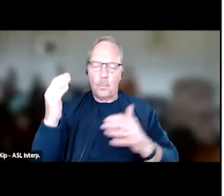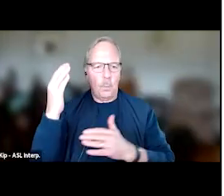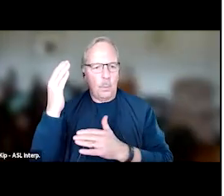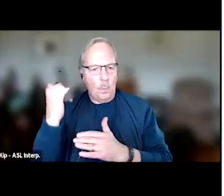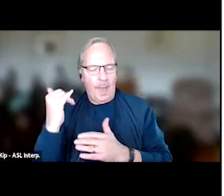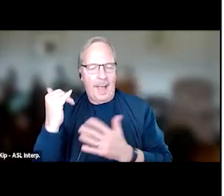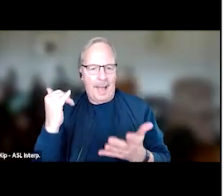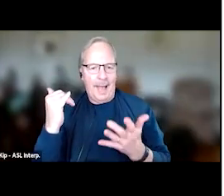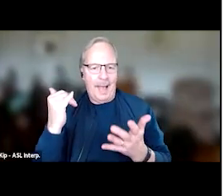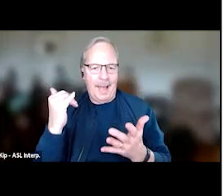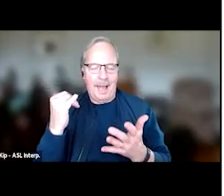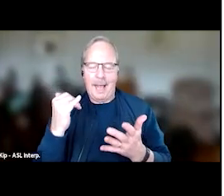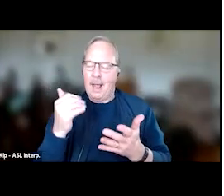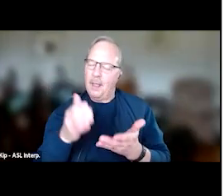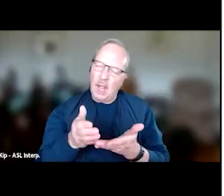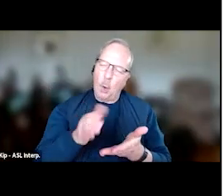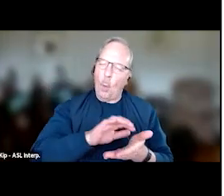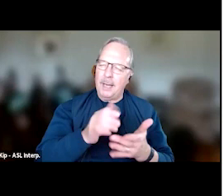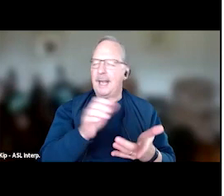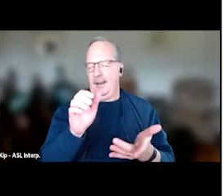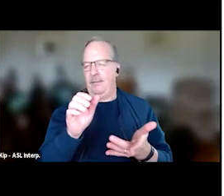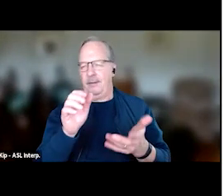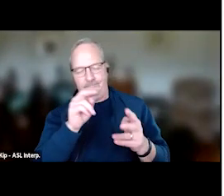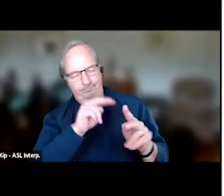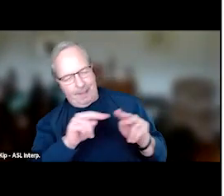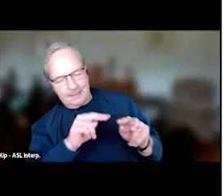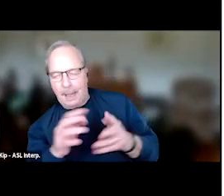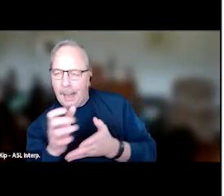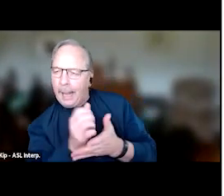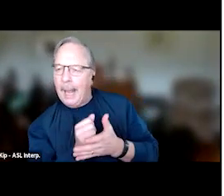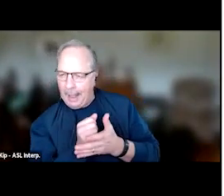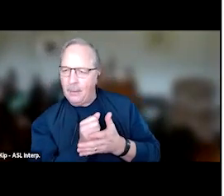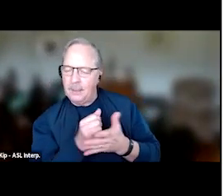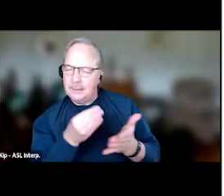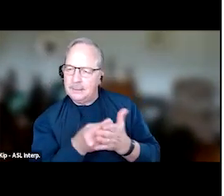the quantitative aspect of gathering data and the different methods